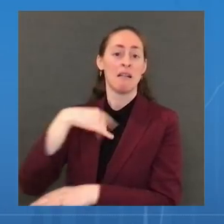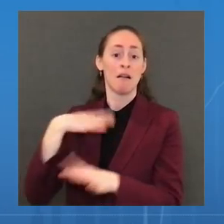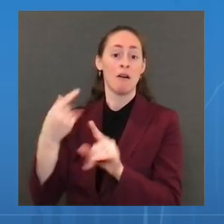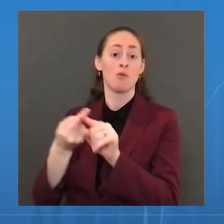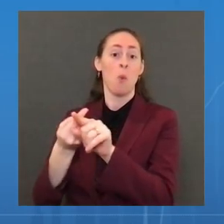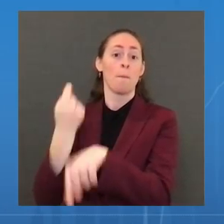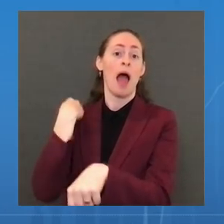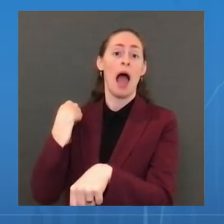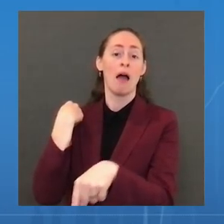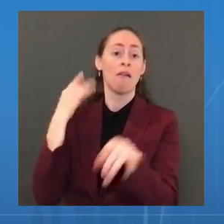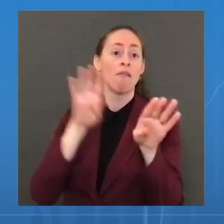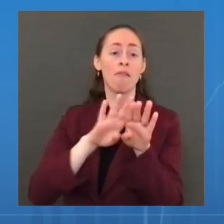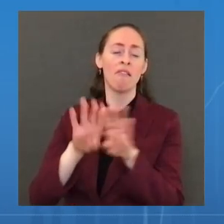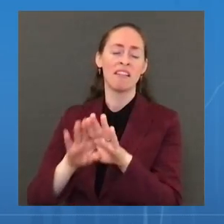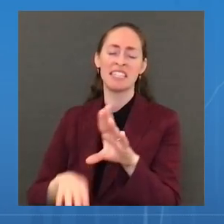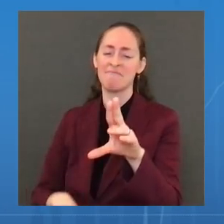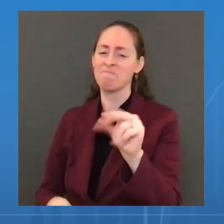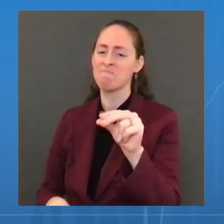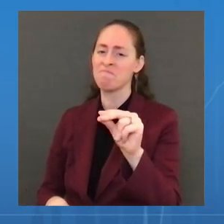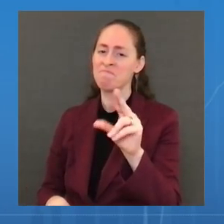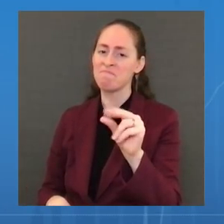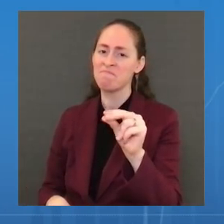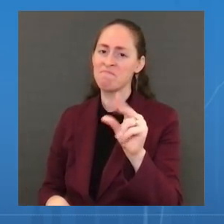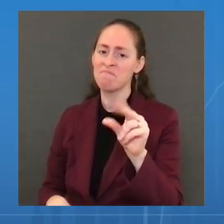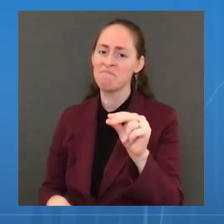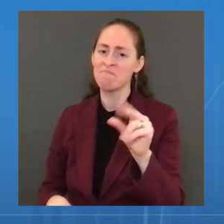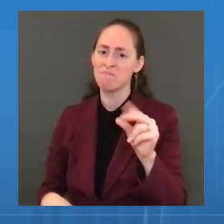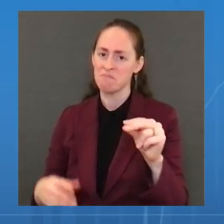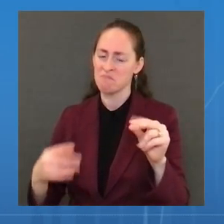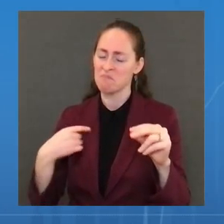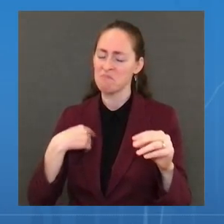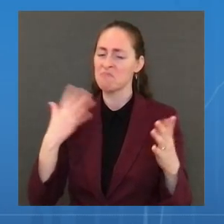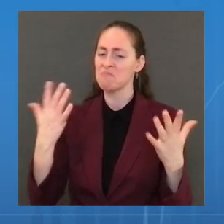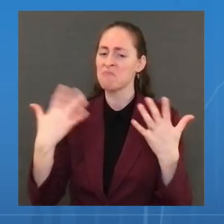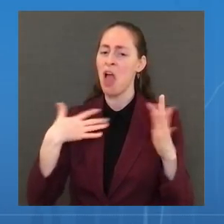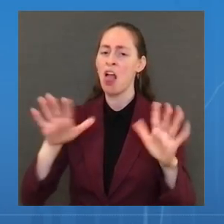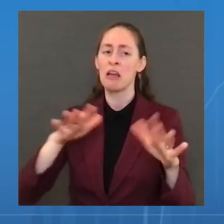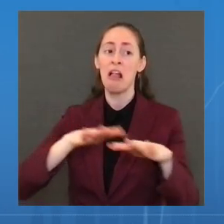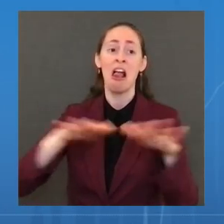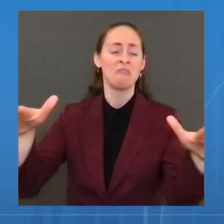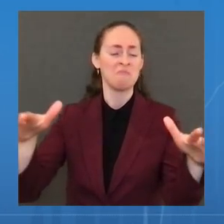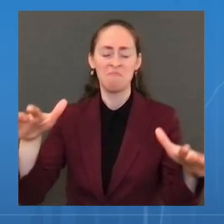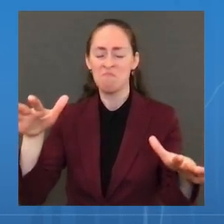This is under our control. Next question. Moderator: Let's go to Tamara Keith at NPR.